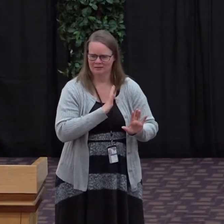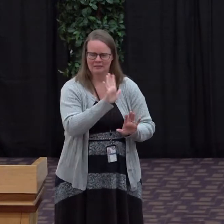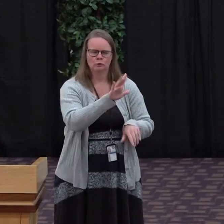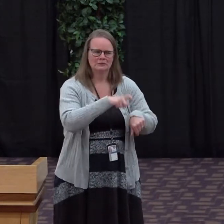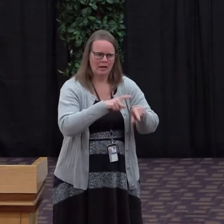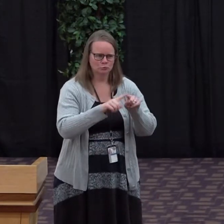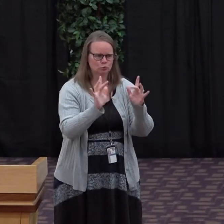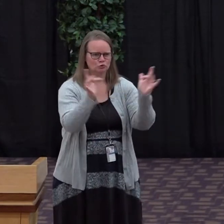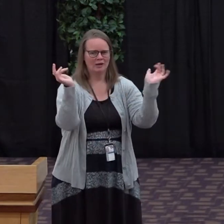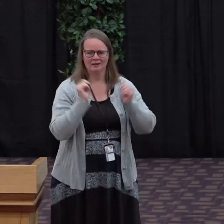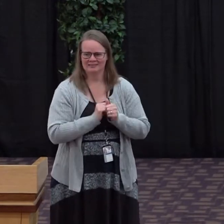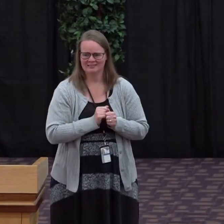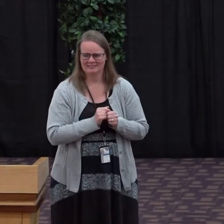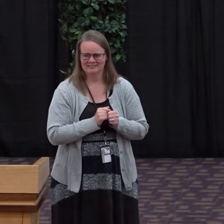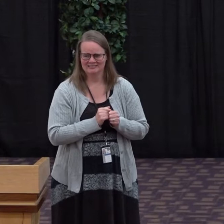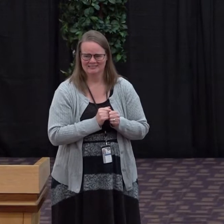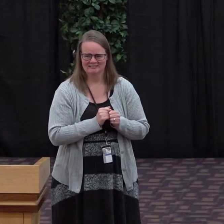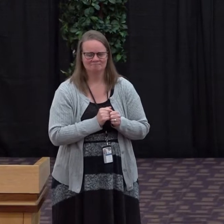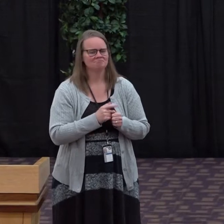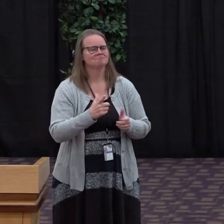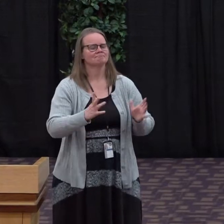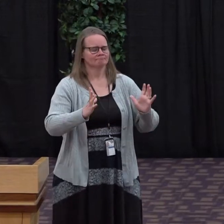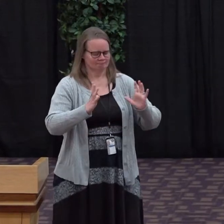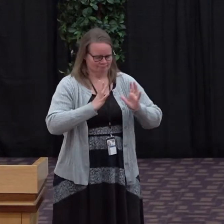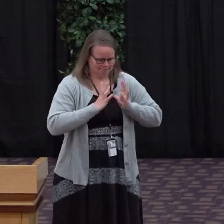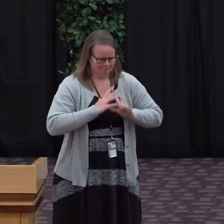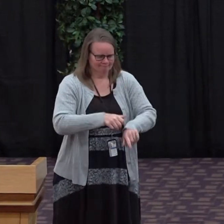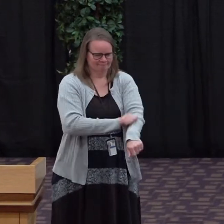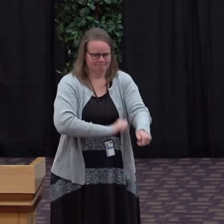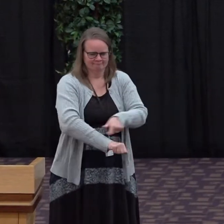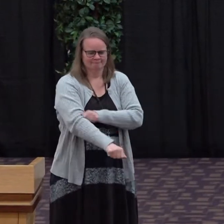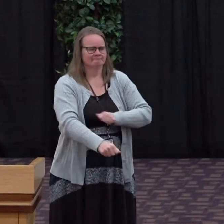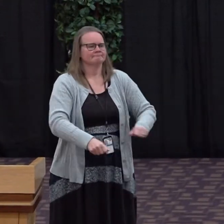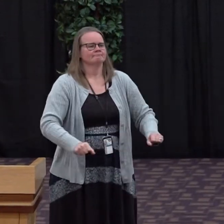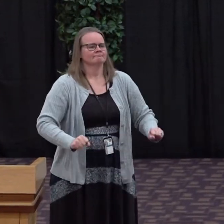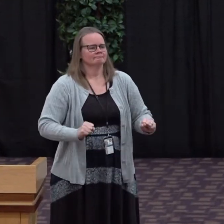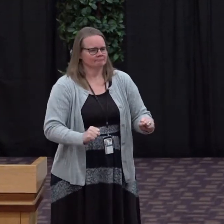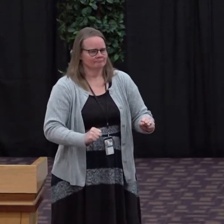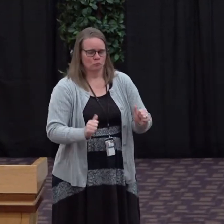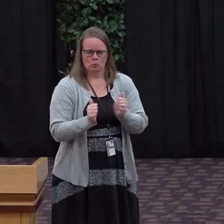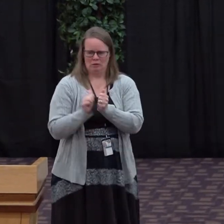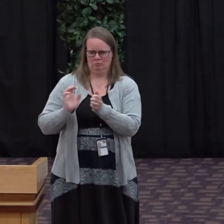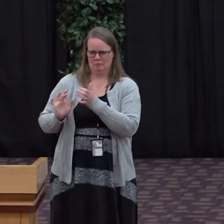And I told them, "You'll be fine, it's your time to shine." So, he was really accepting.